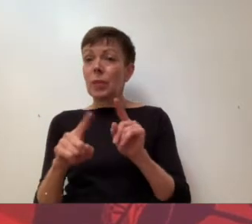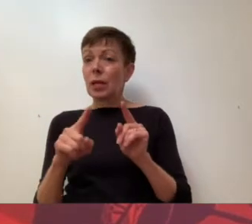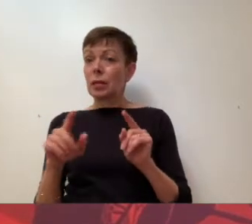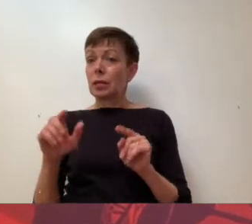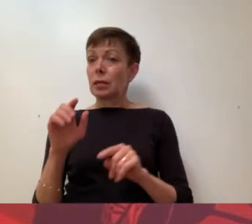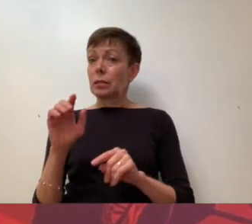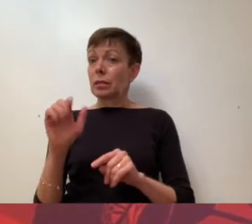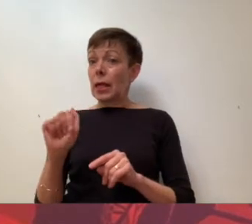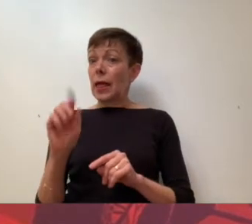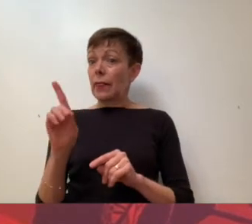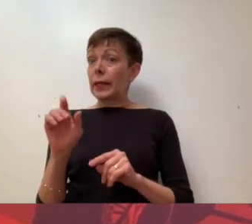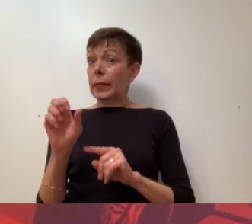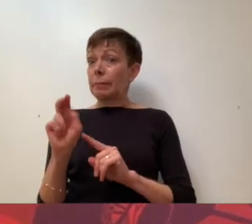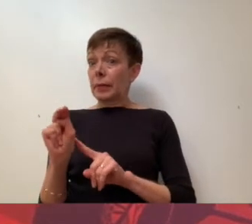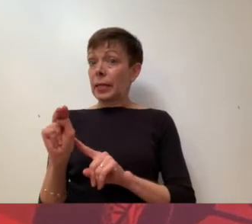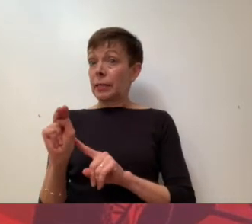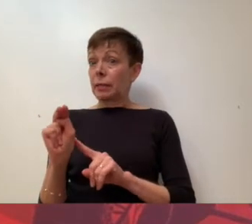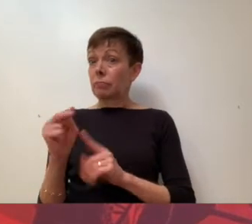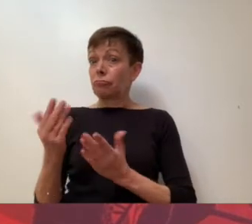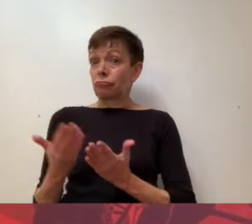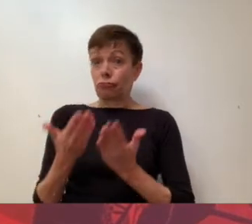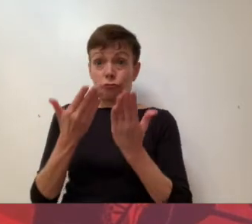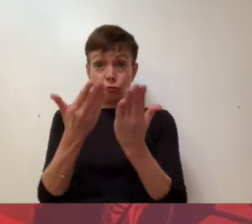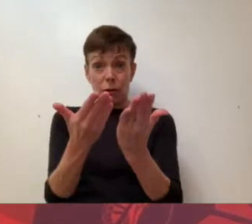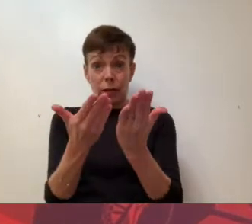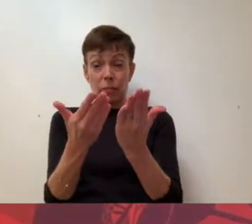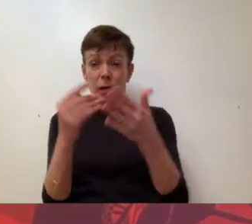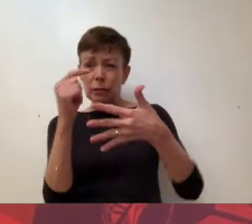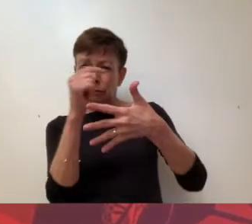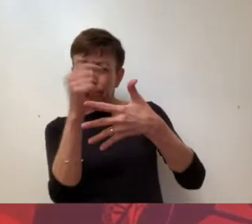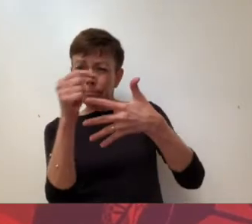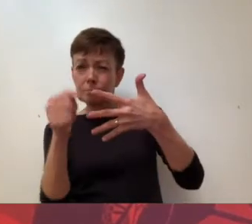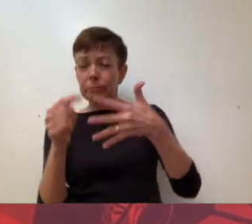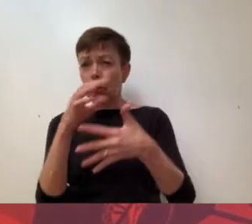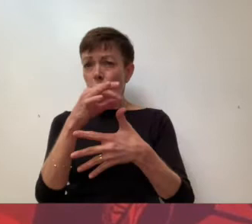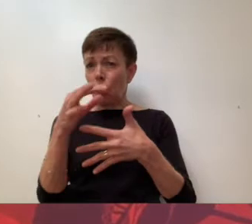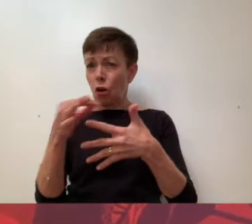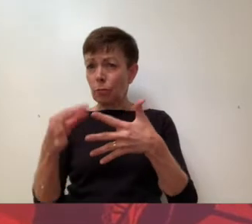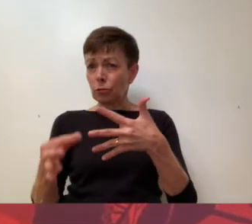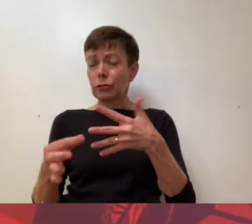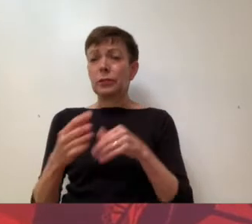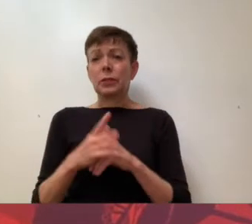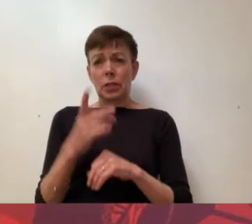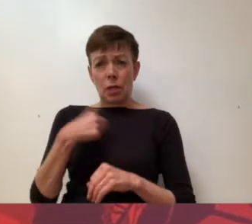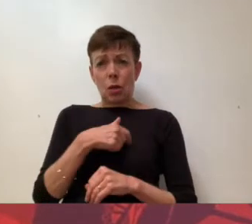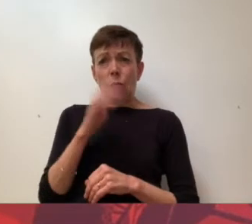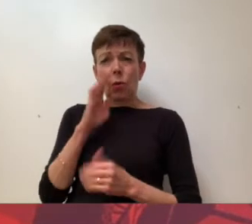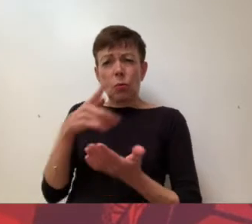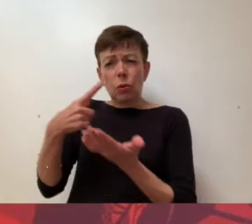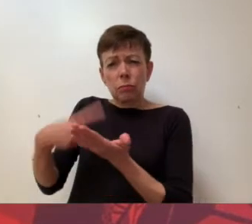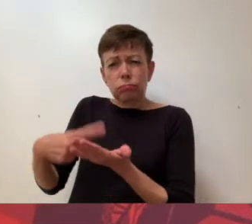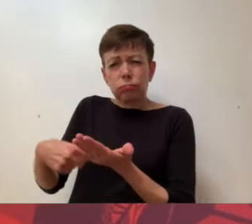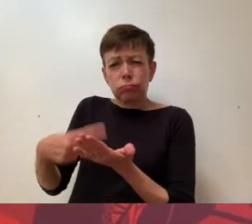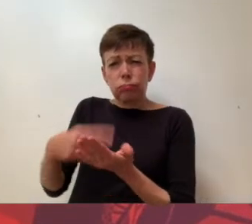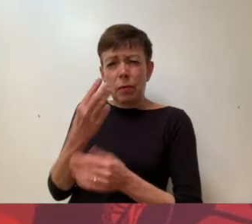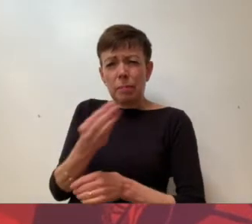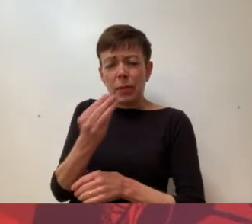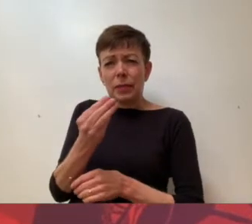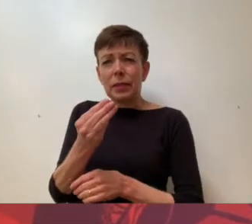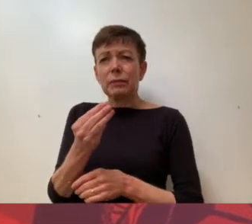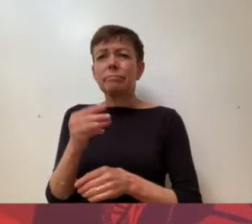I will say that the Administrative recommended option that Council will be deliberating on